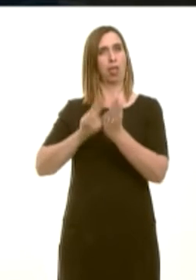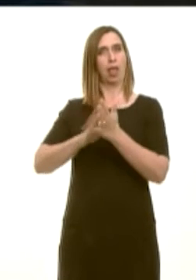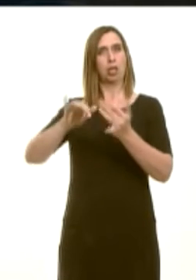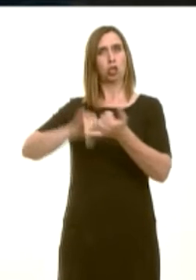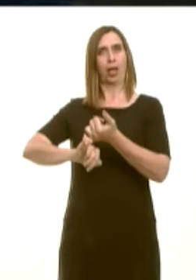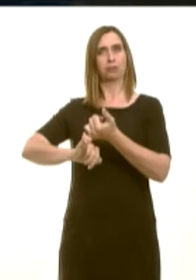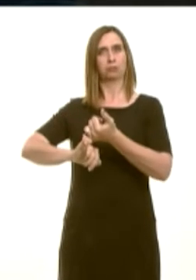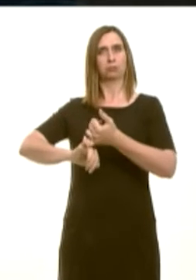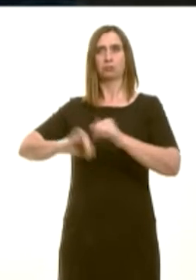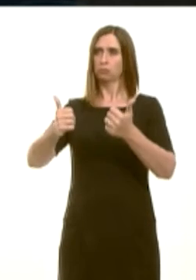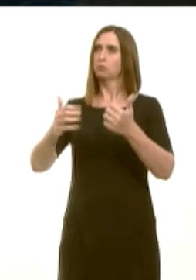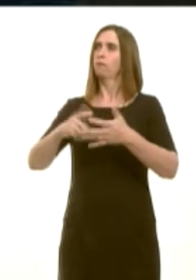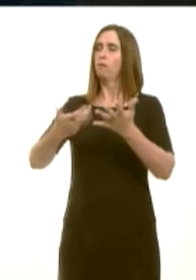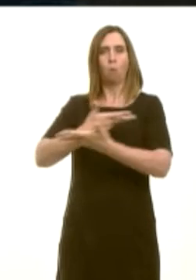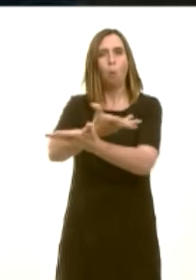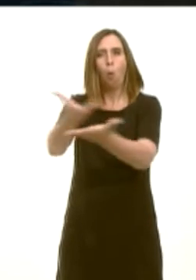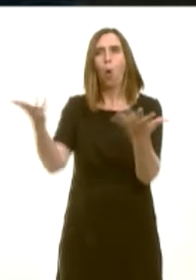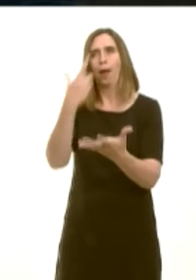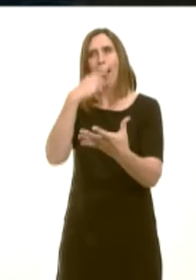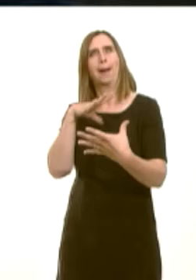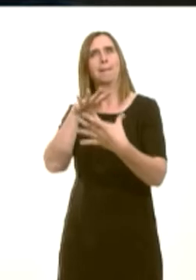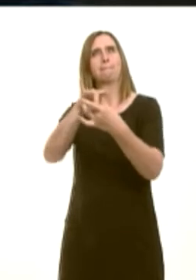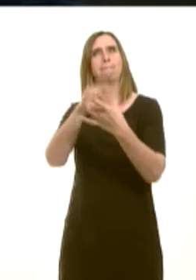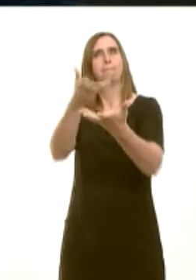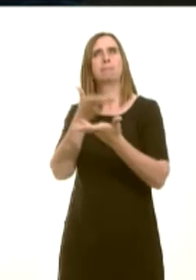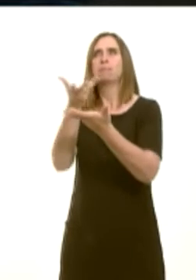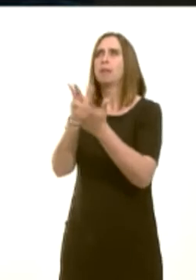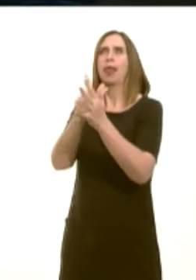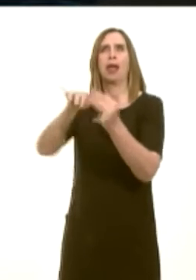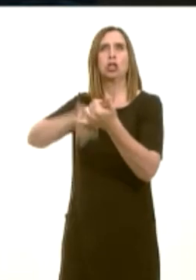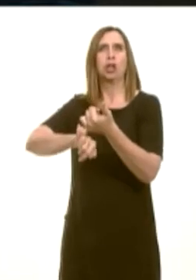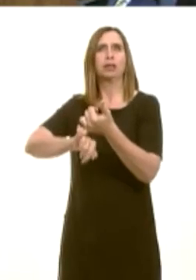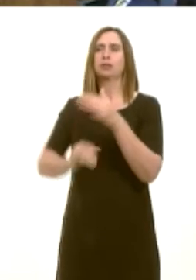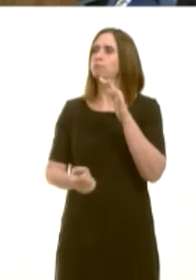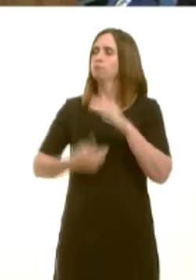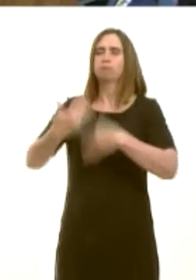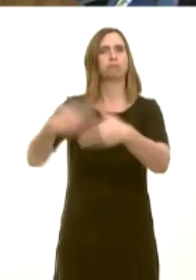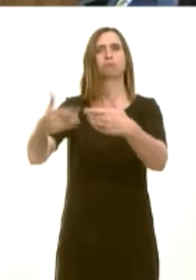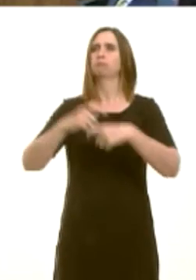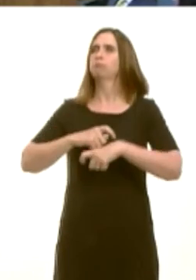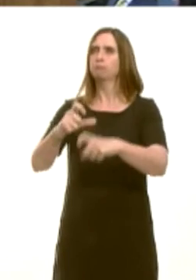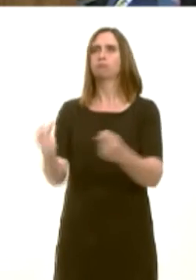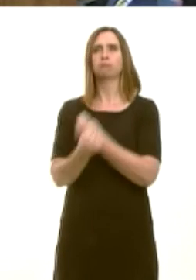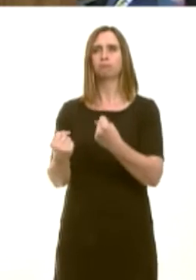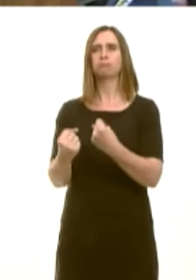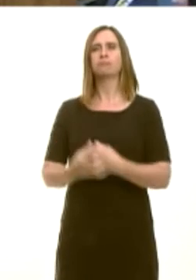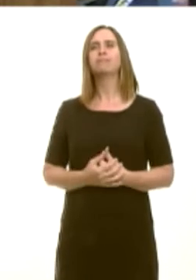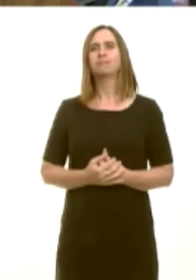us all, wherever, whenever we need it. Altaf Hussain: Thank you very much. Y Llywydd / The Presiding Officer: Thank you. Y Llywydd / The Presiding Officer: We now